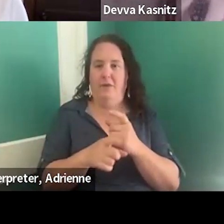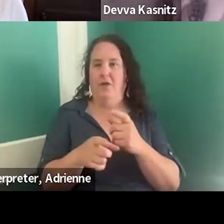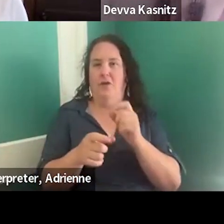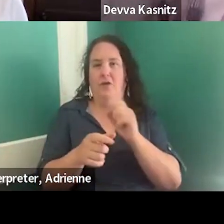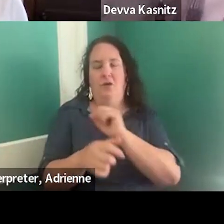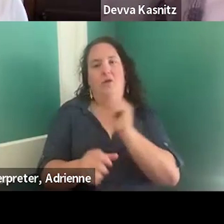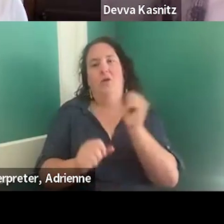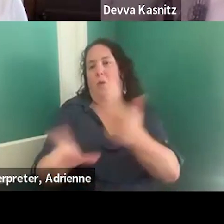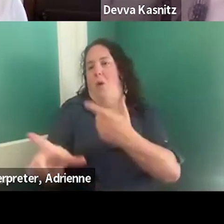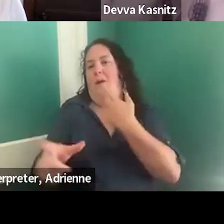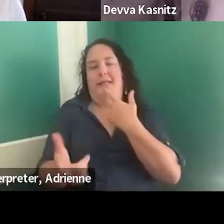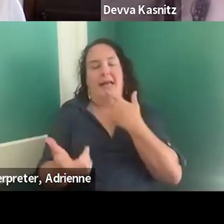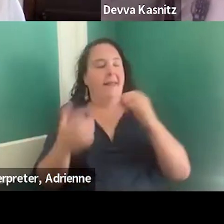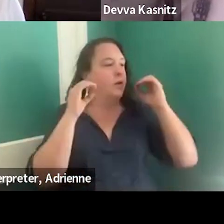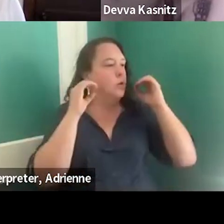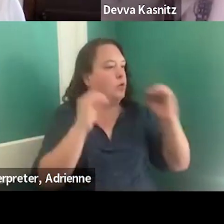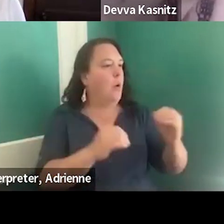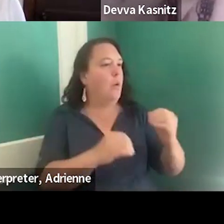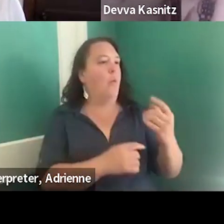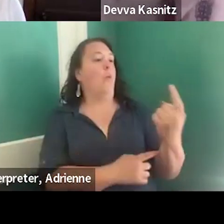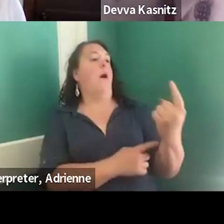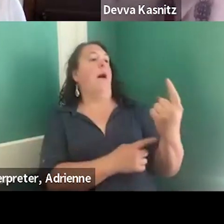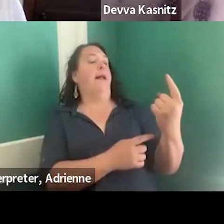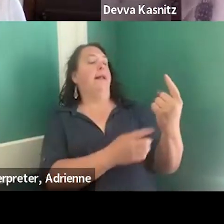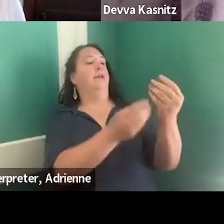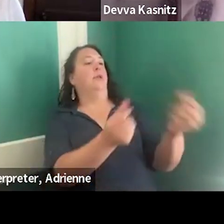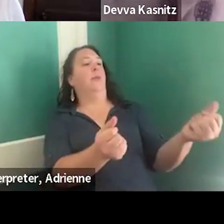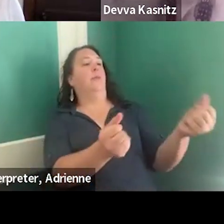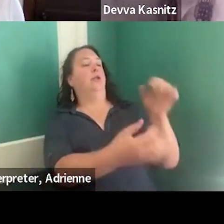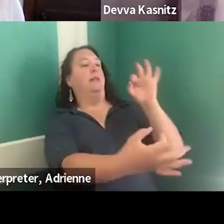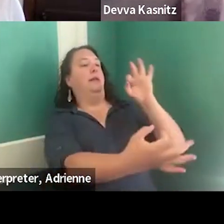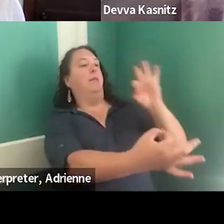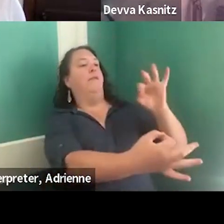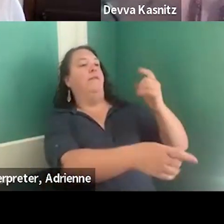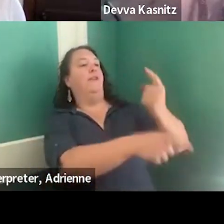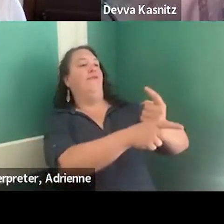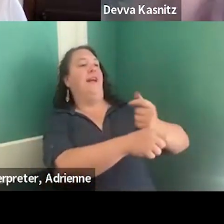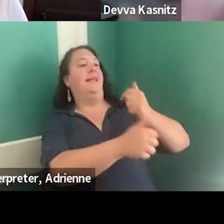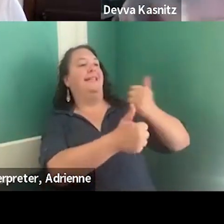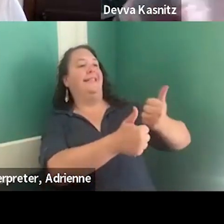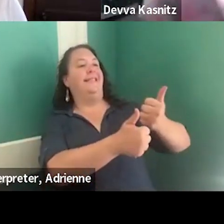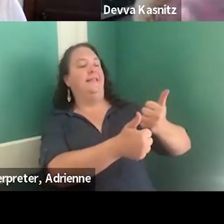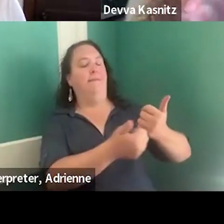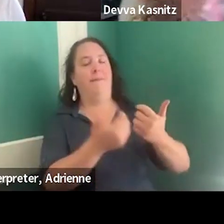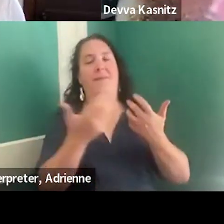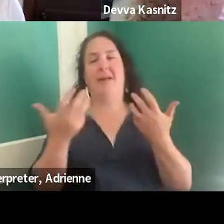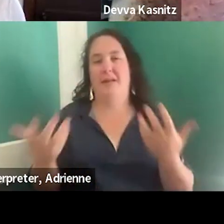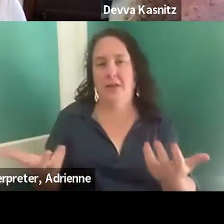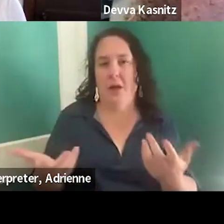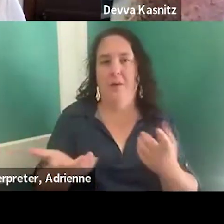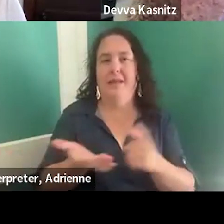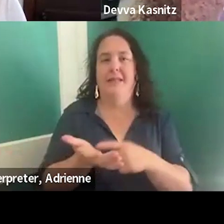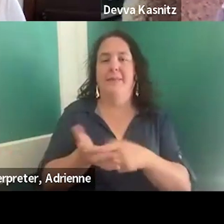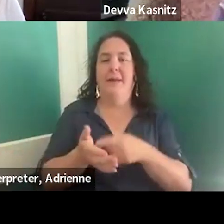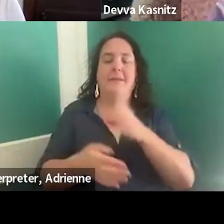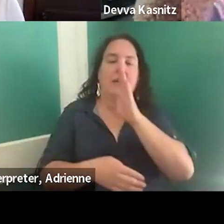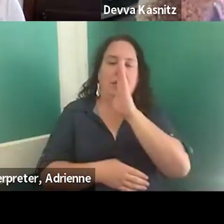And this question is around directly conflicting accommodations. Are there examples that you can share with us